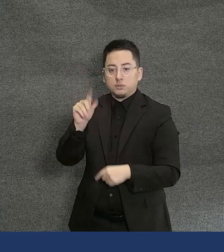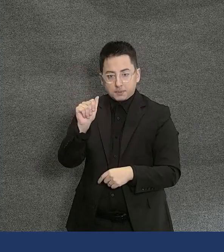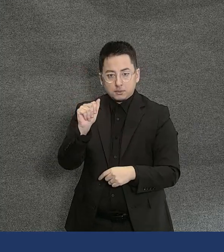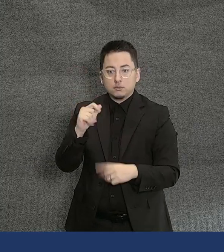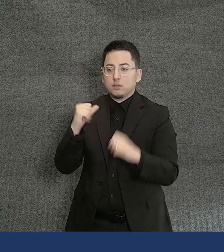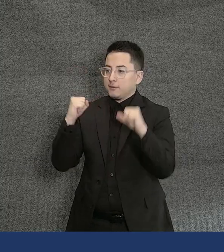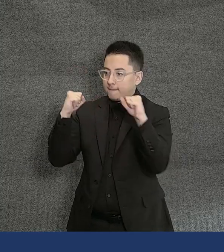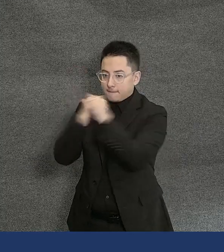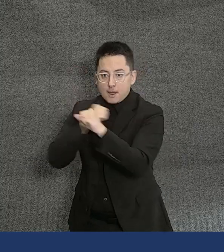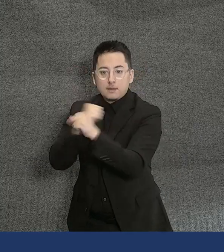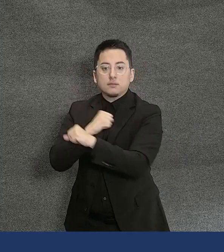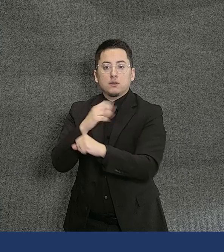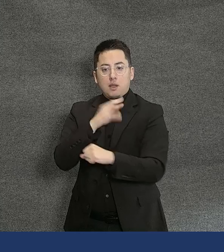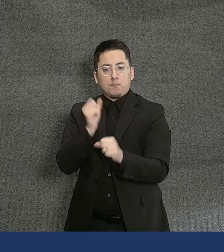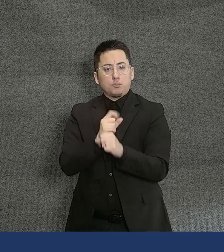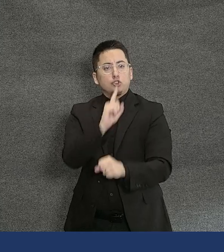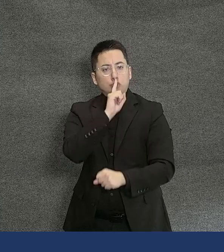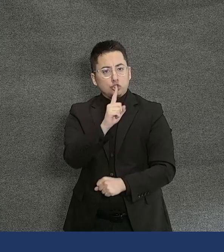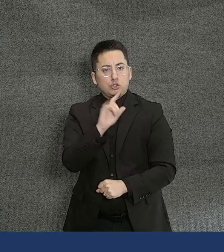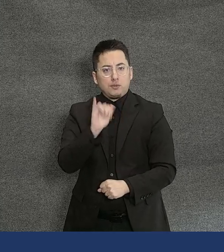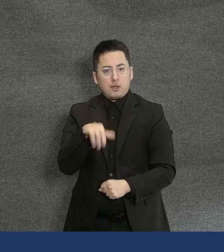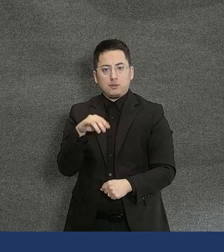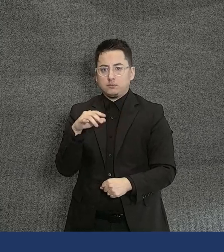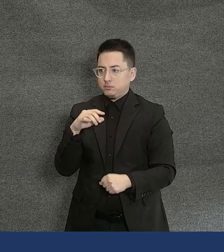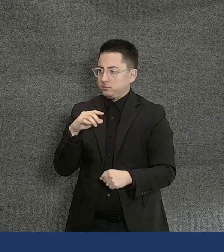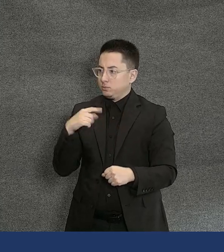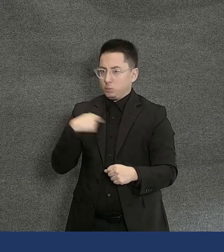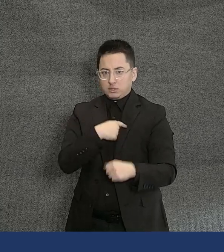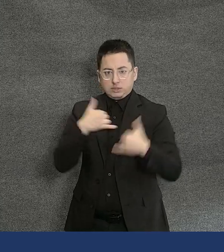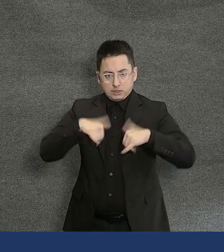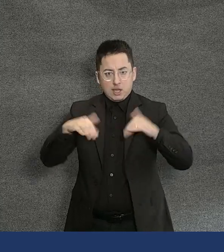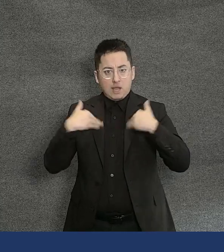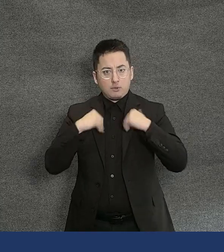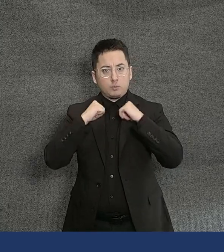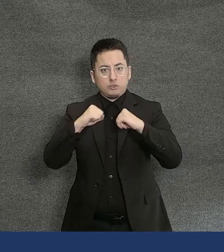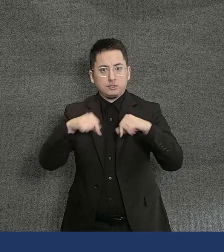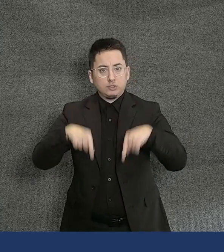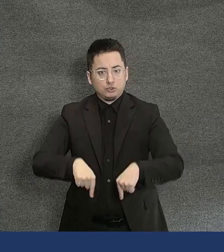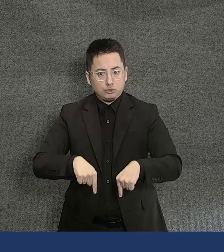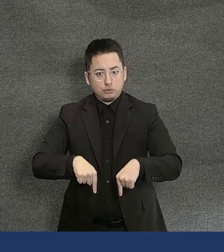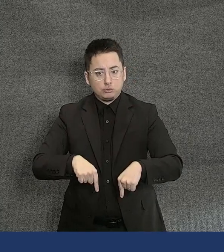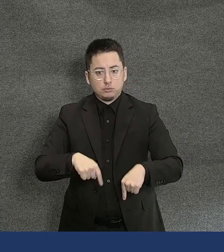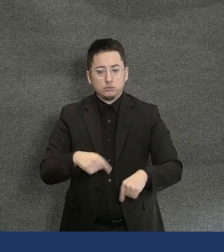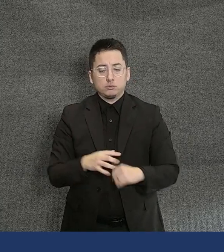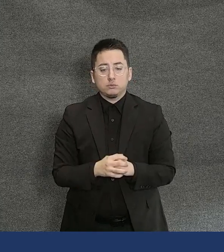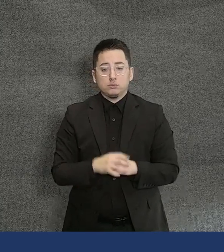protections for our community, I hope that once again, Minnesota